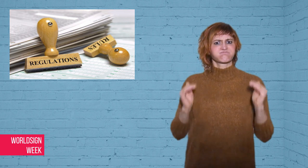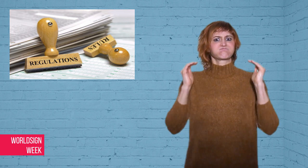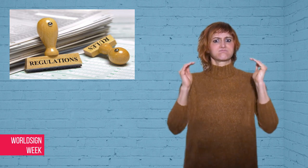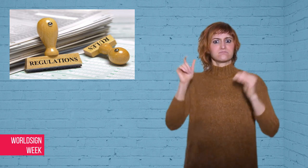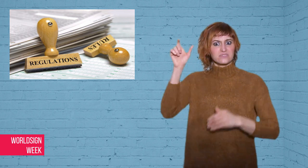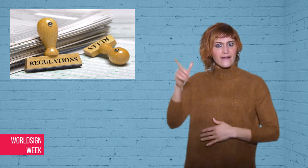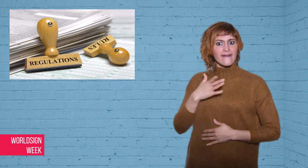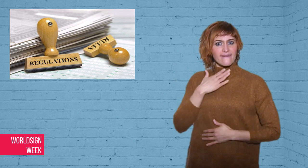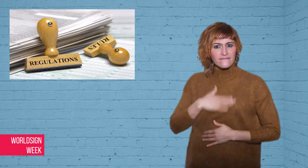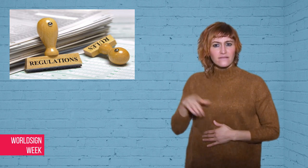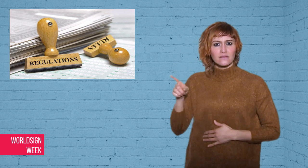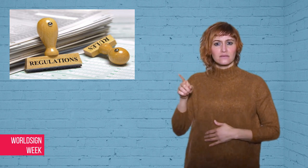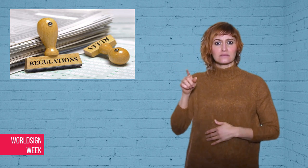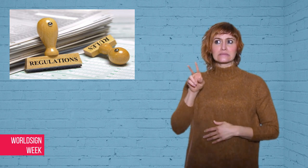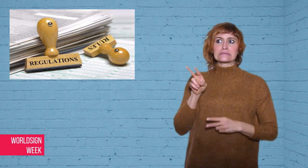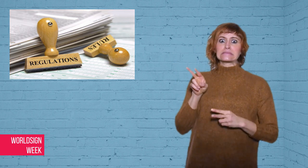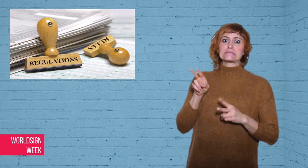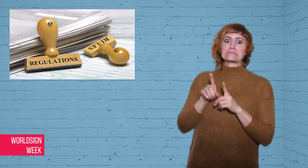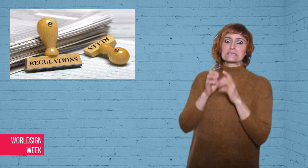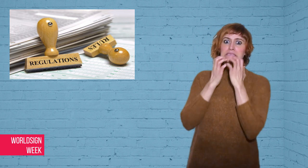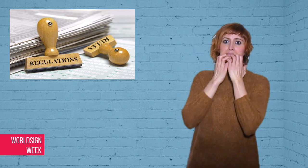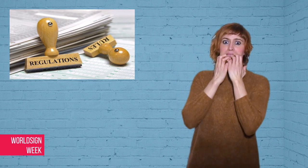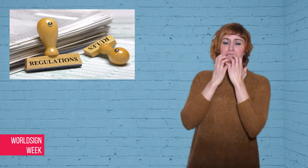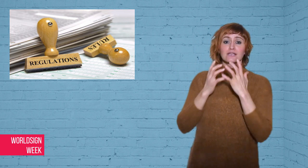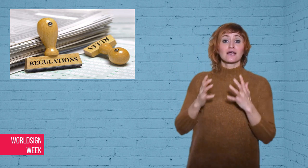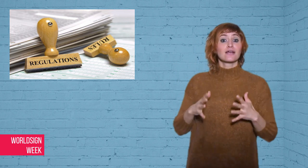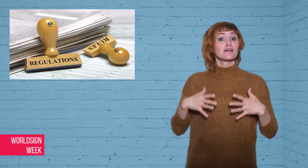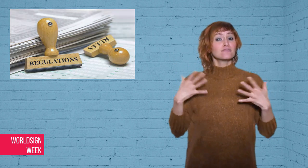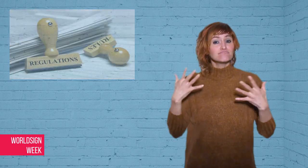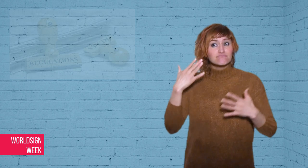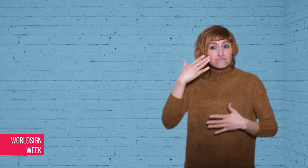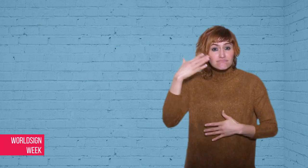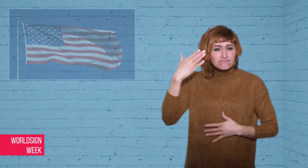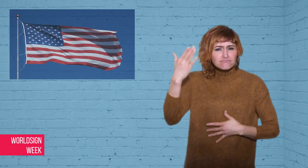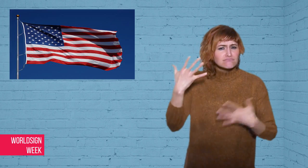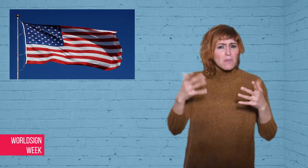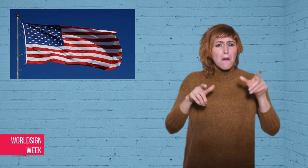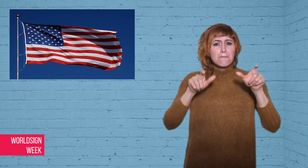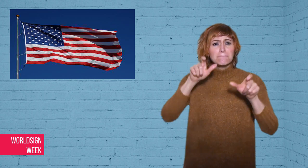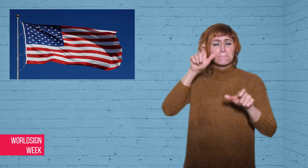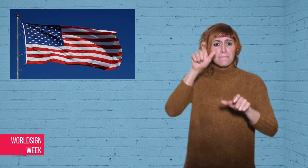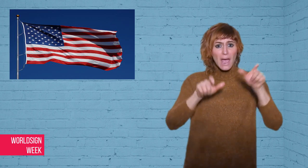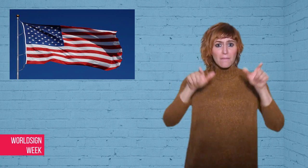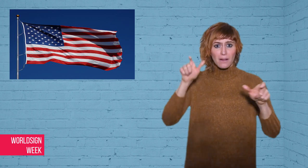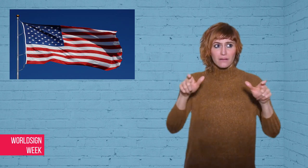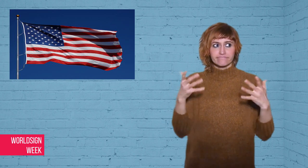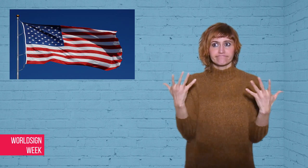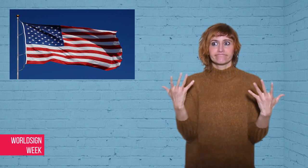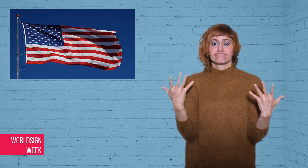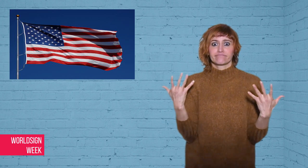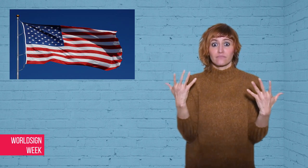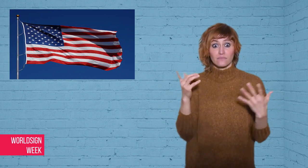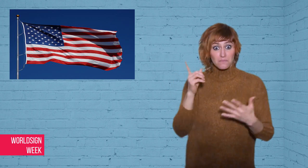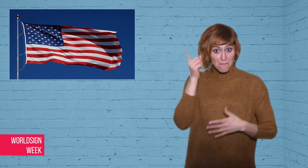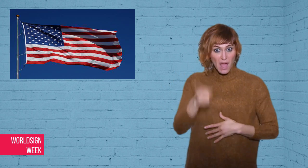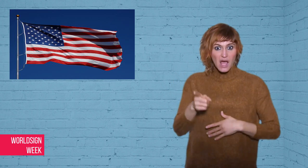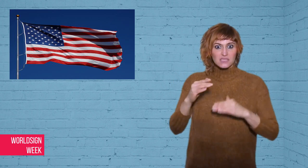arrests and deportations?